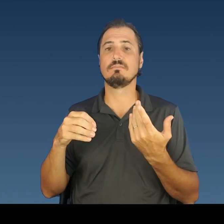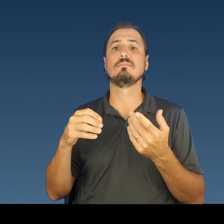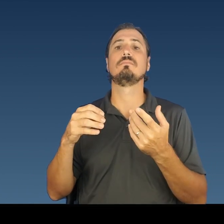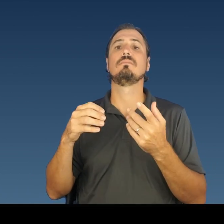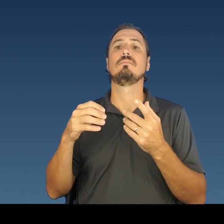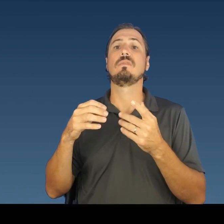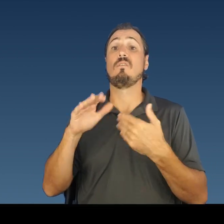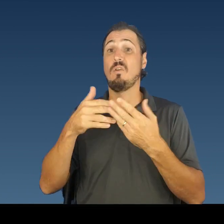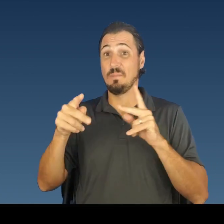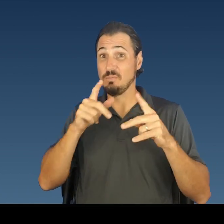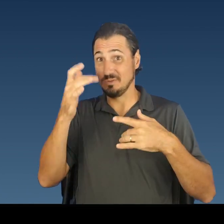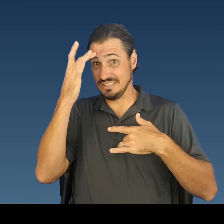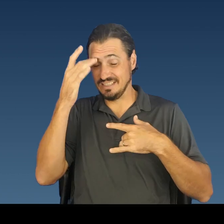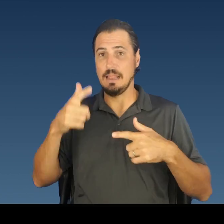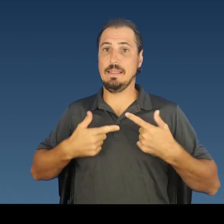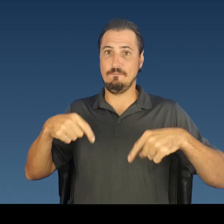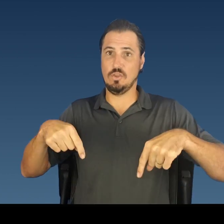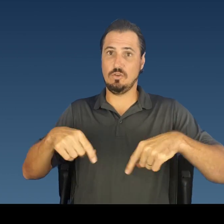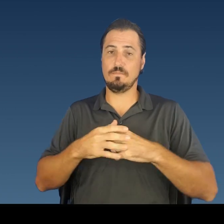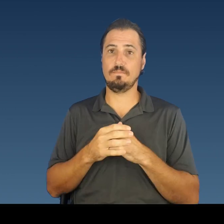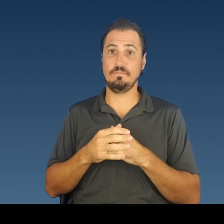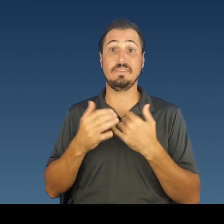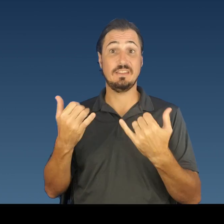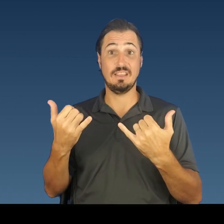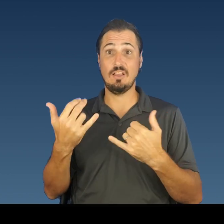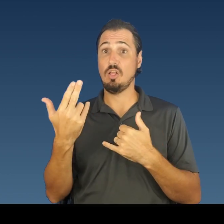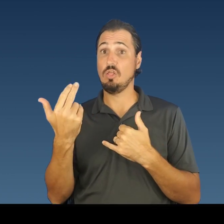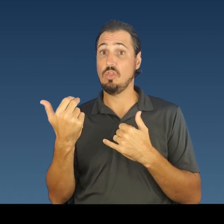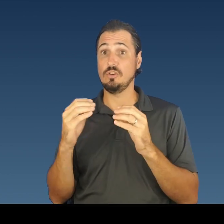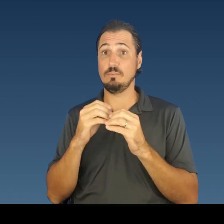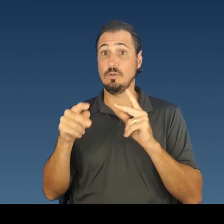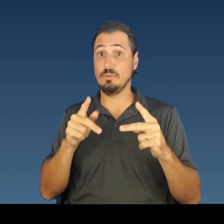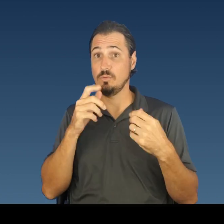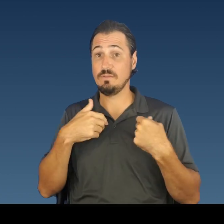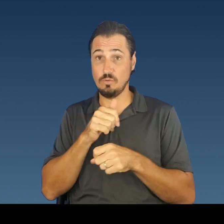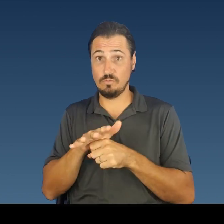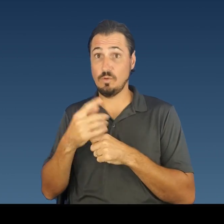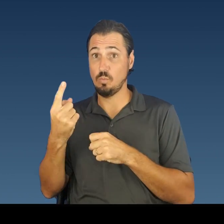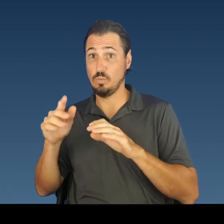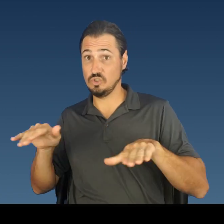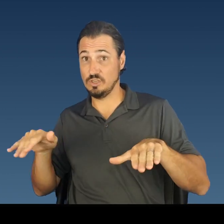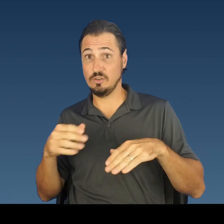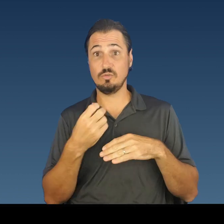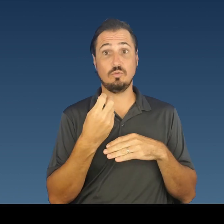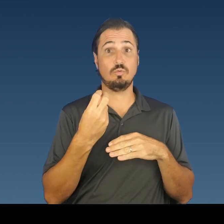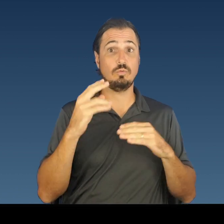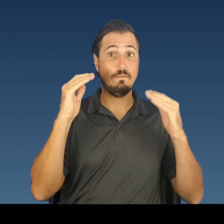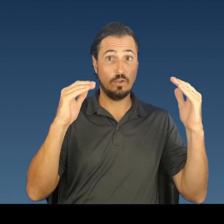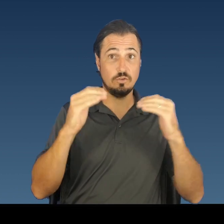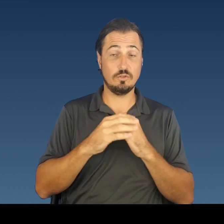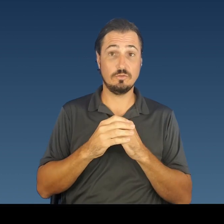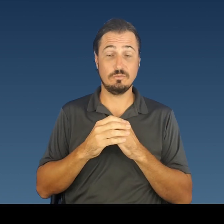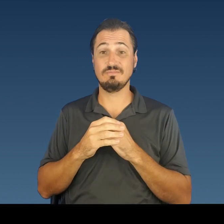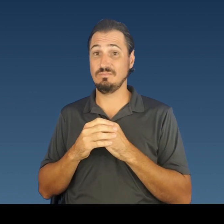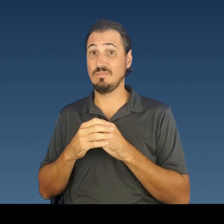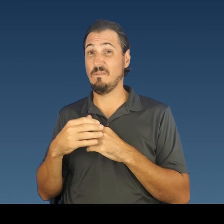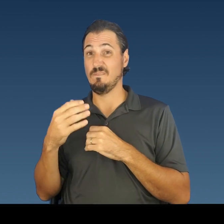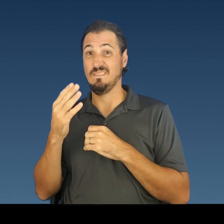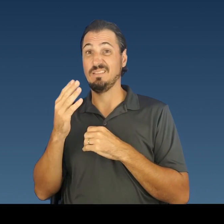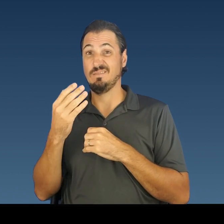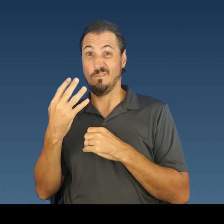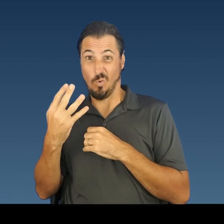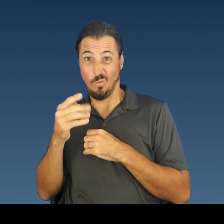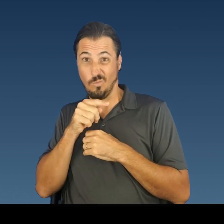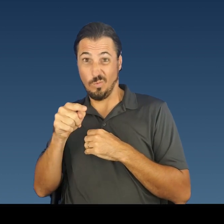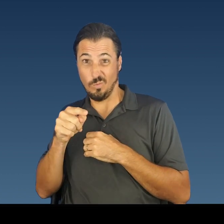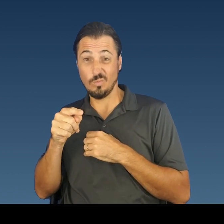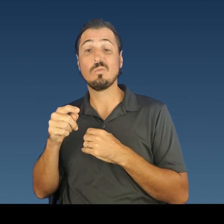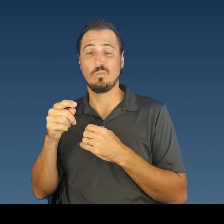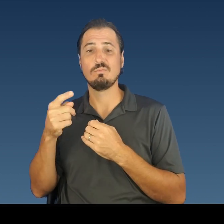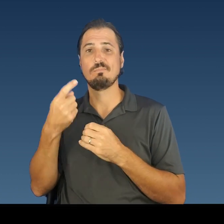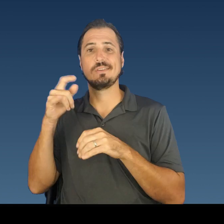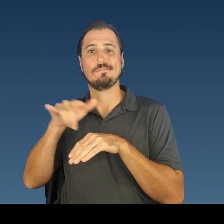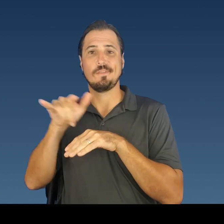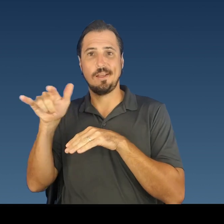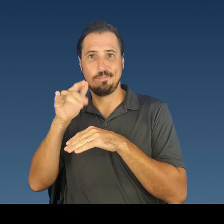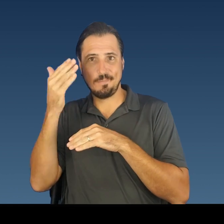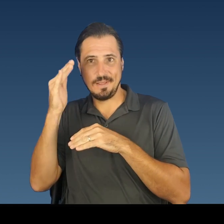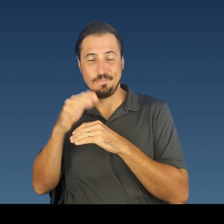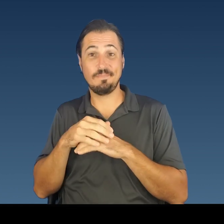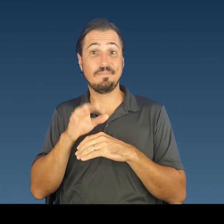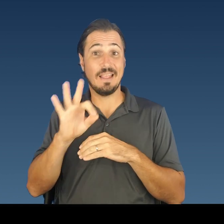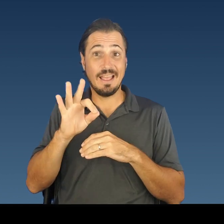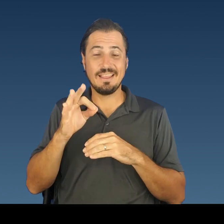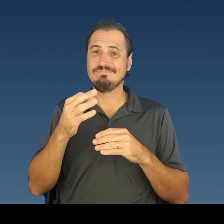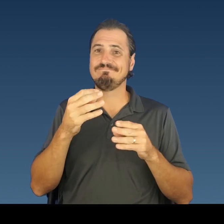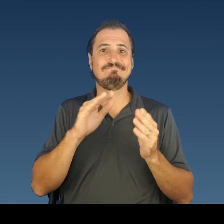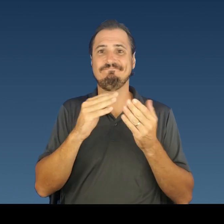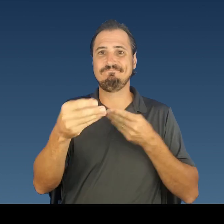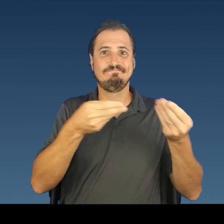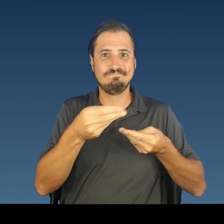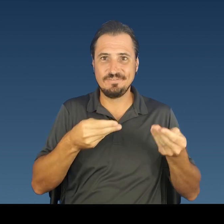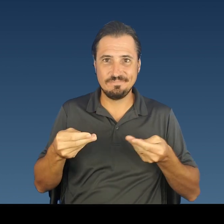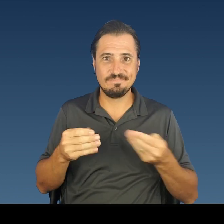Today, the Kauai District Health Office is reporting 13 new cases, including 1 child and 12 adults. 4 of the cases are related to mainland travel and 9 are community acquired. 8 of the 9 community